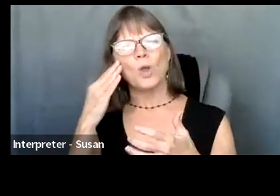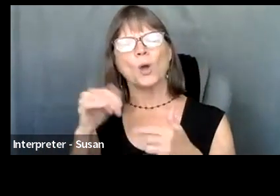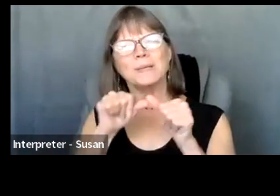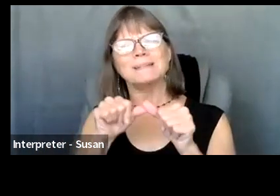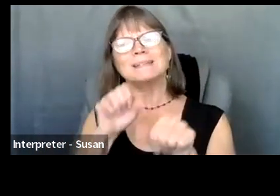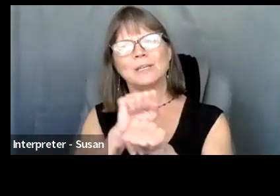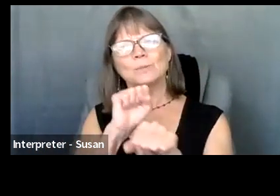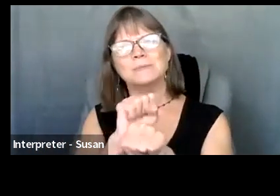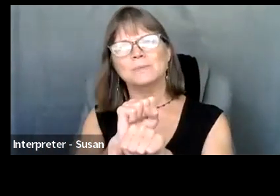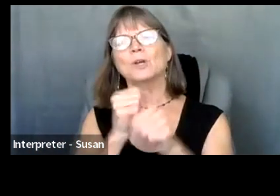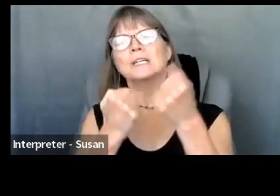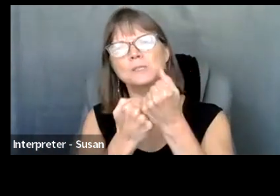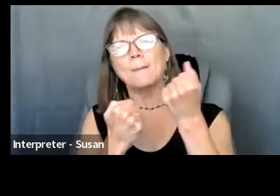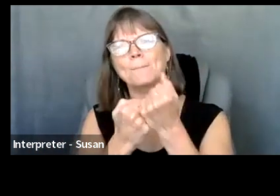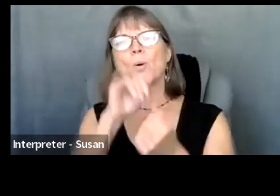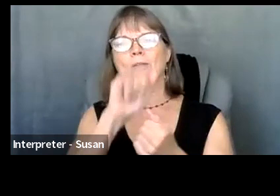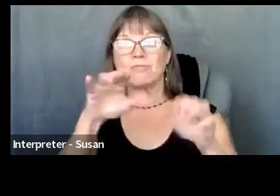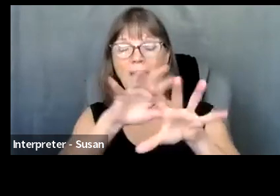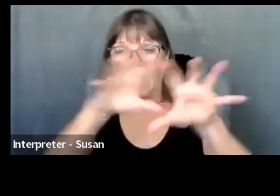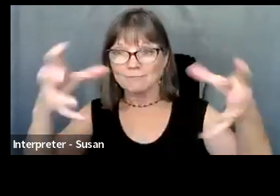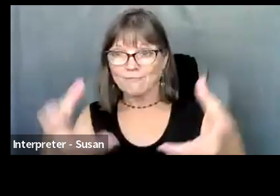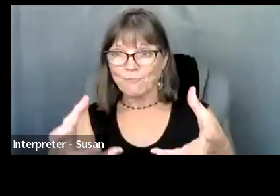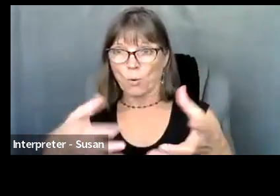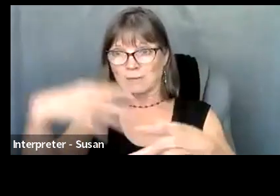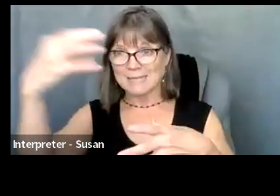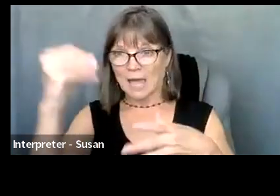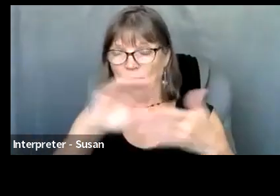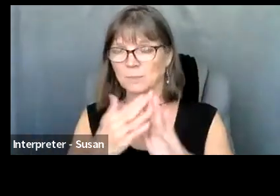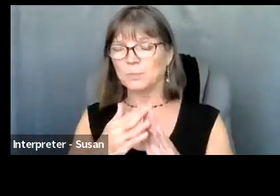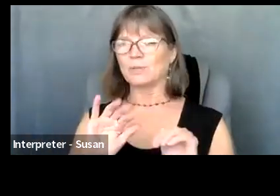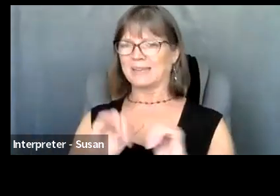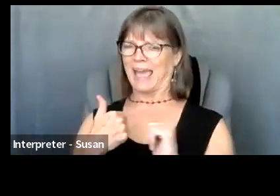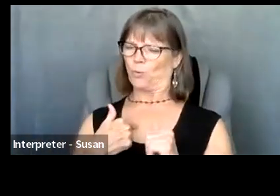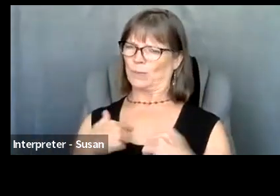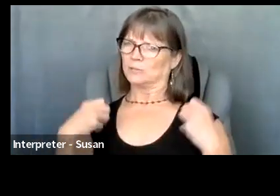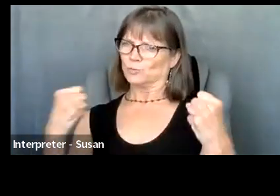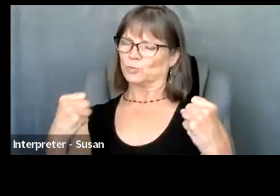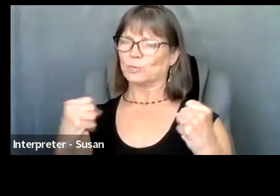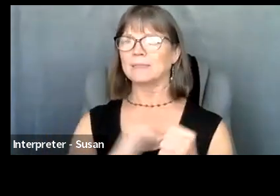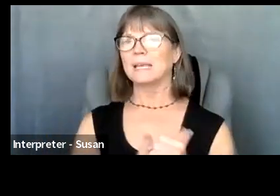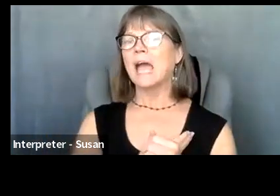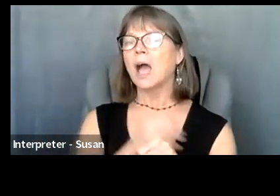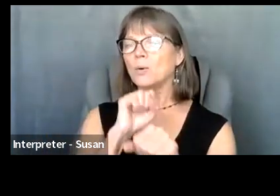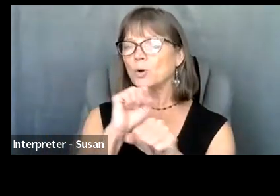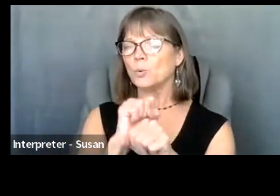Kelly Crosbie (she/her): and so that is a priority for us as a department, including how we strengthen the workforces in our field,